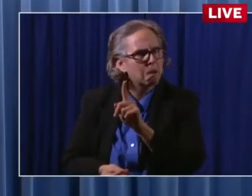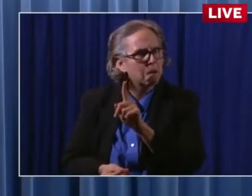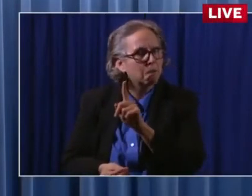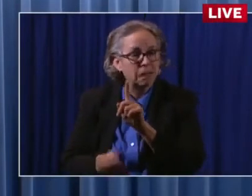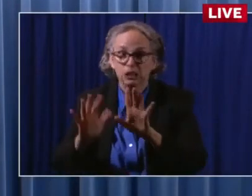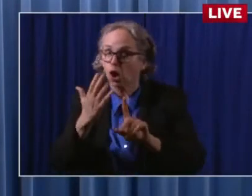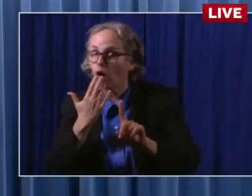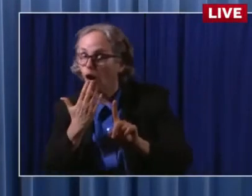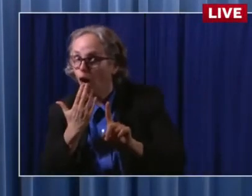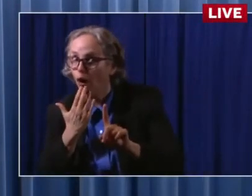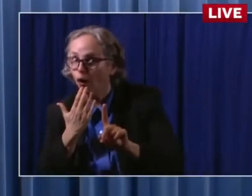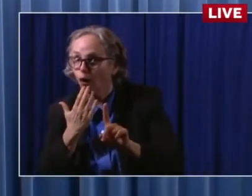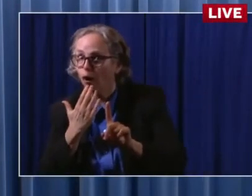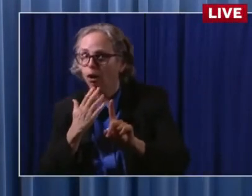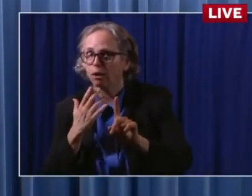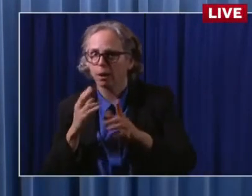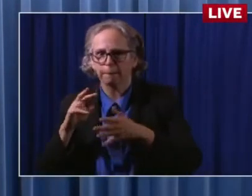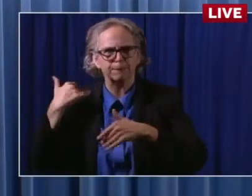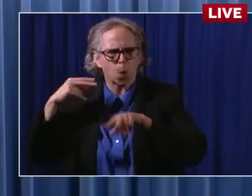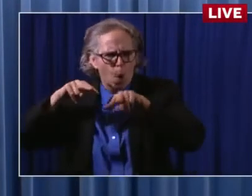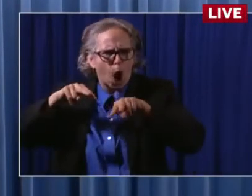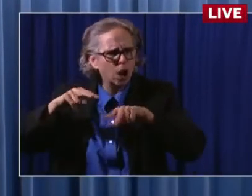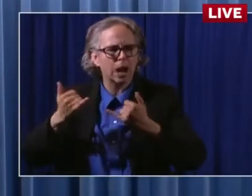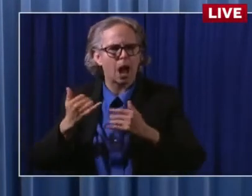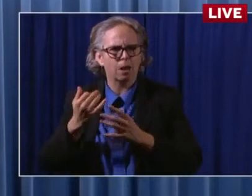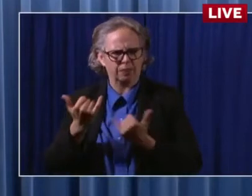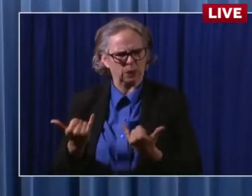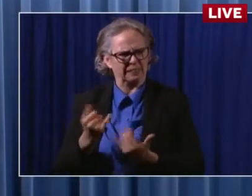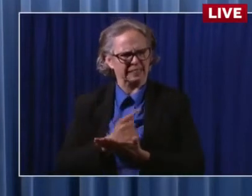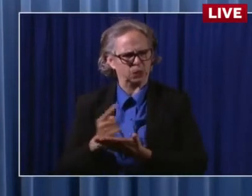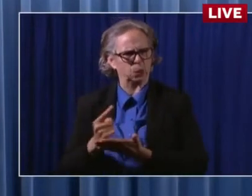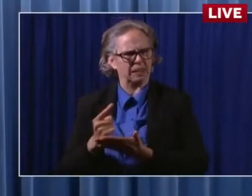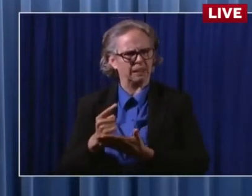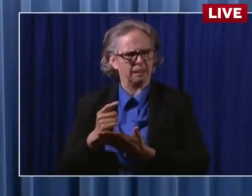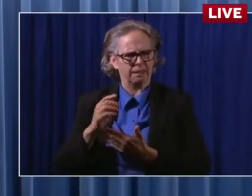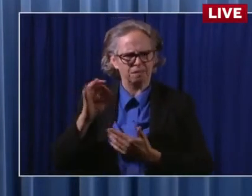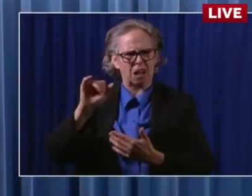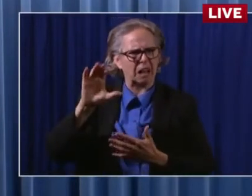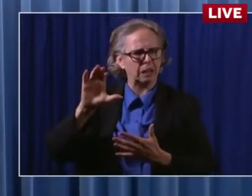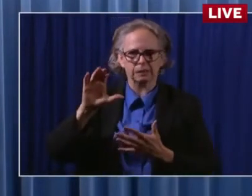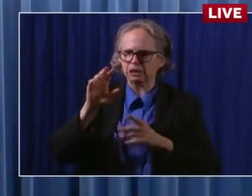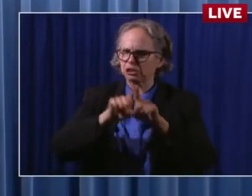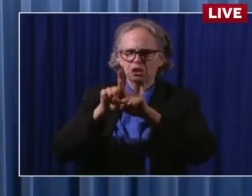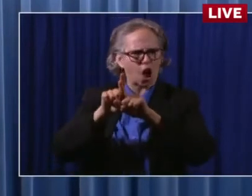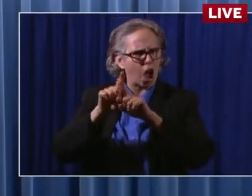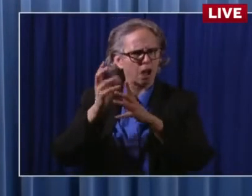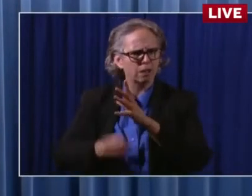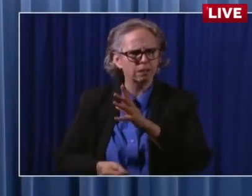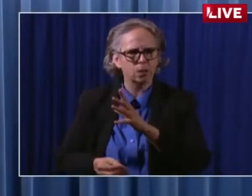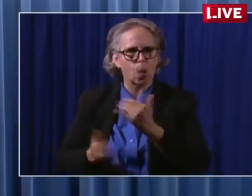OUR DATA TEAM HAS NOW REMOVED THEM FROM THE WATCHLIST. SO THAT IS A GOOD THING.